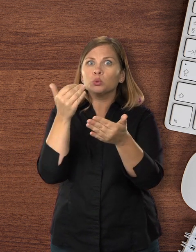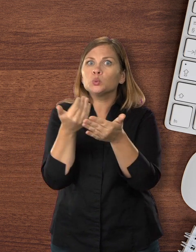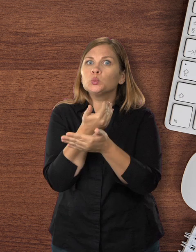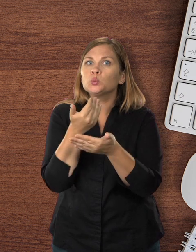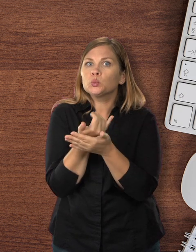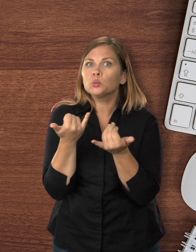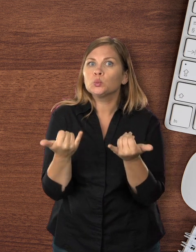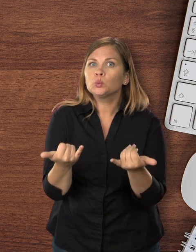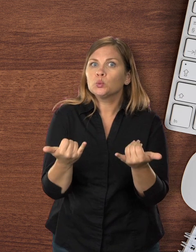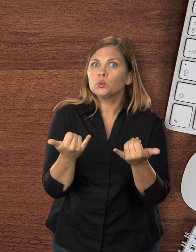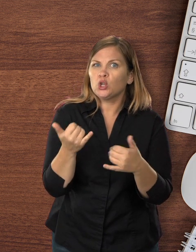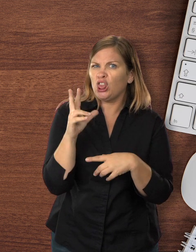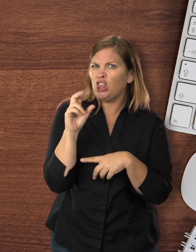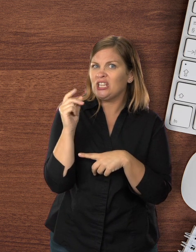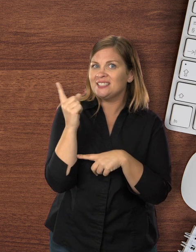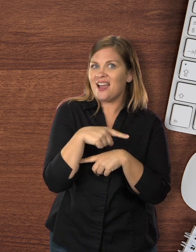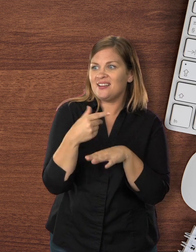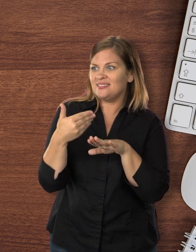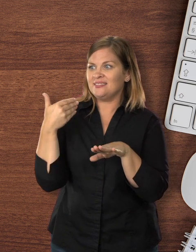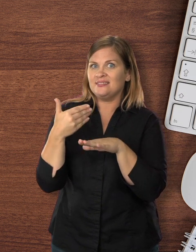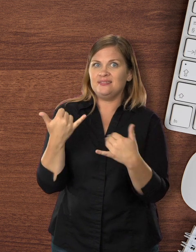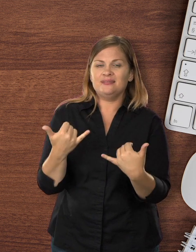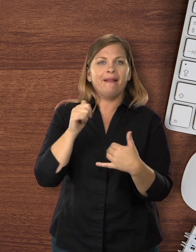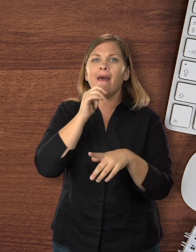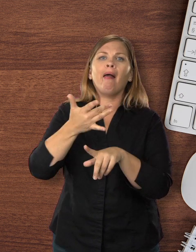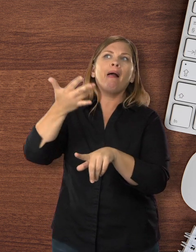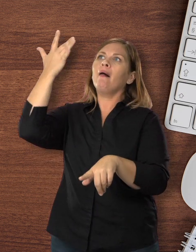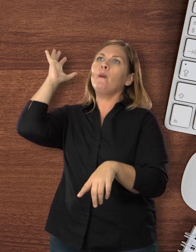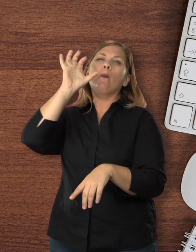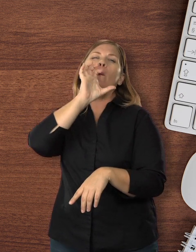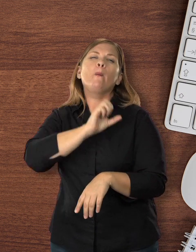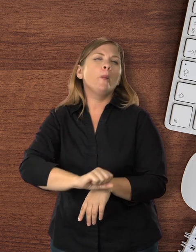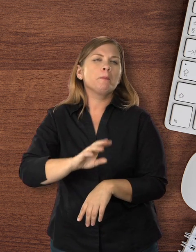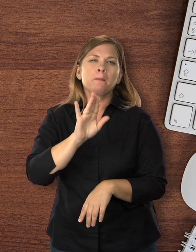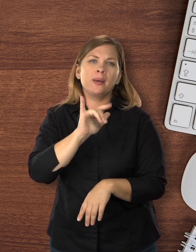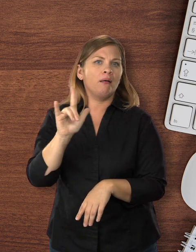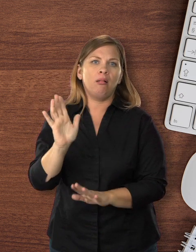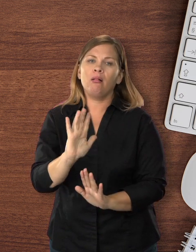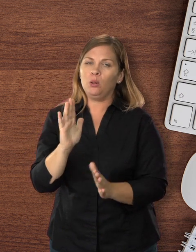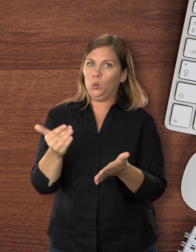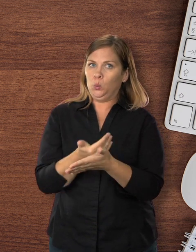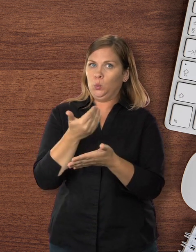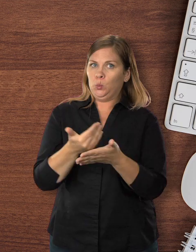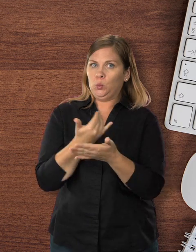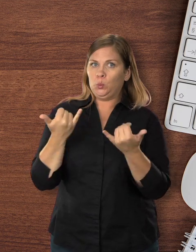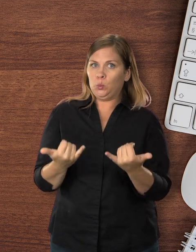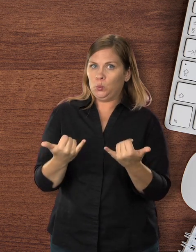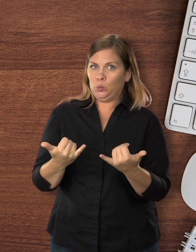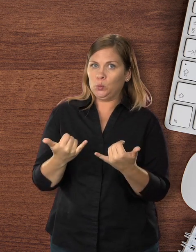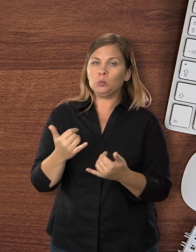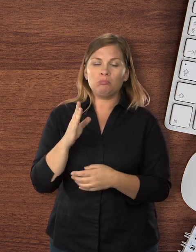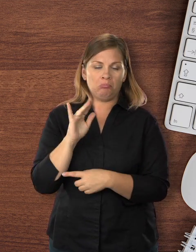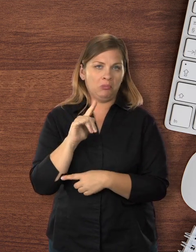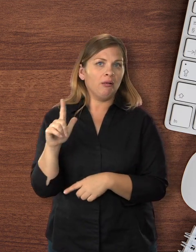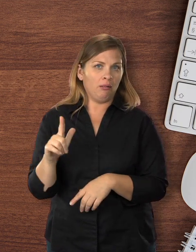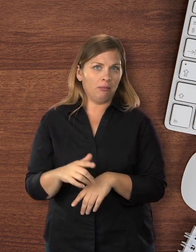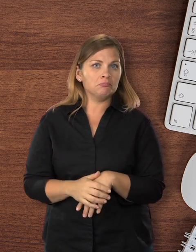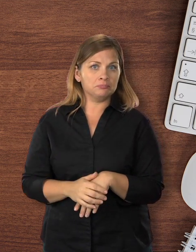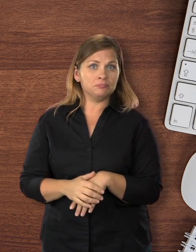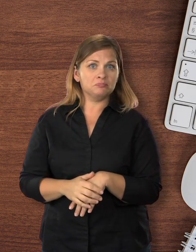and be due or dated within 30 days of the election.